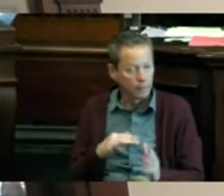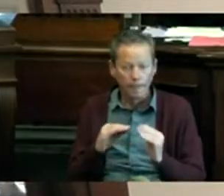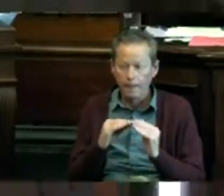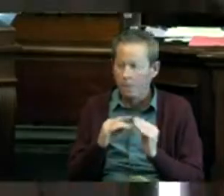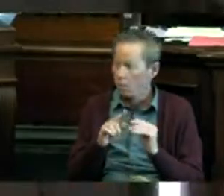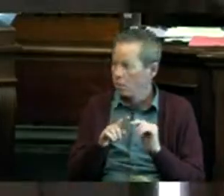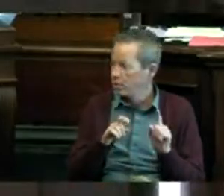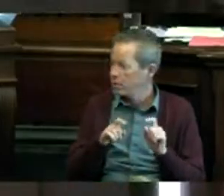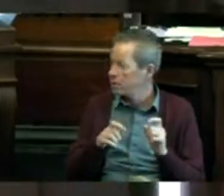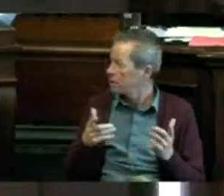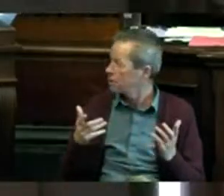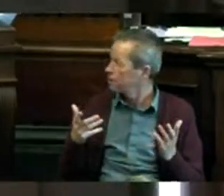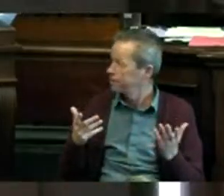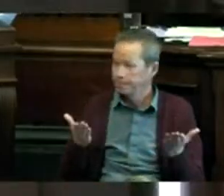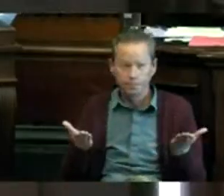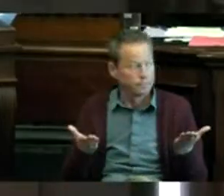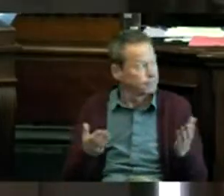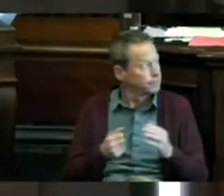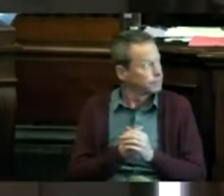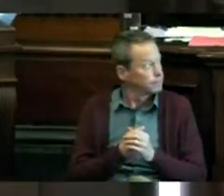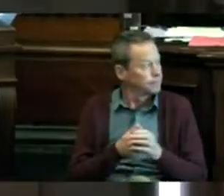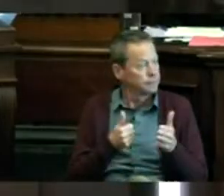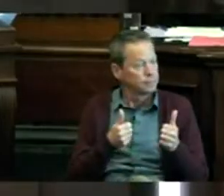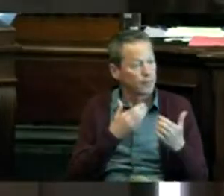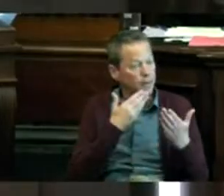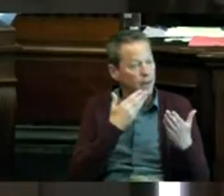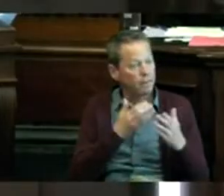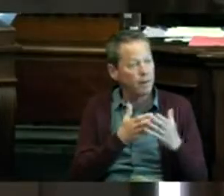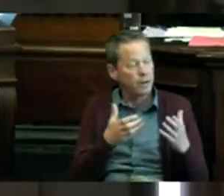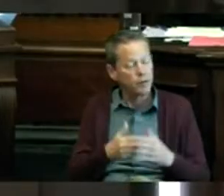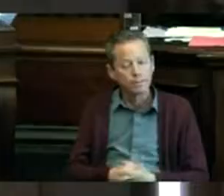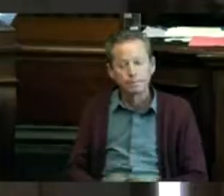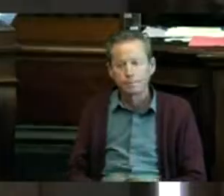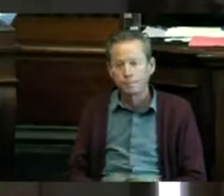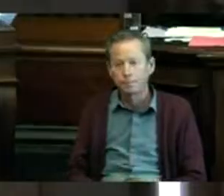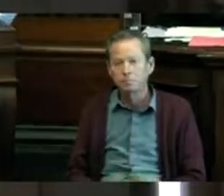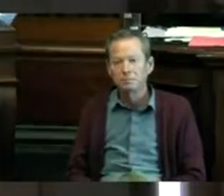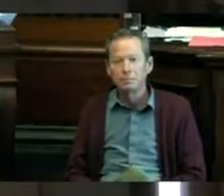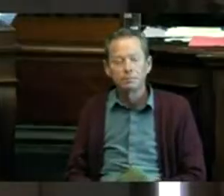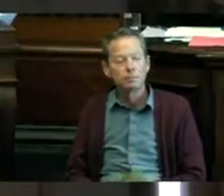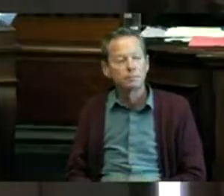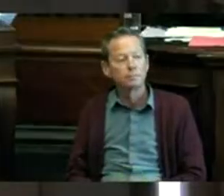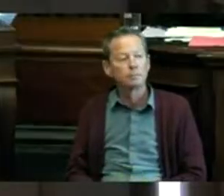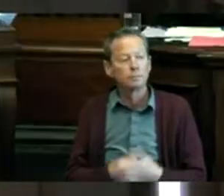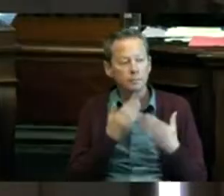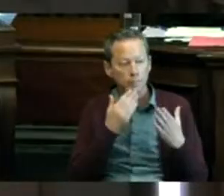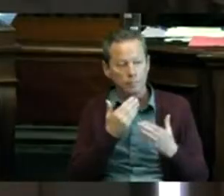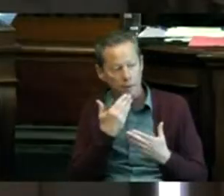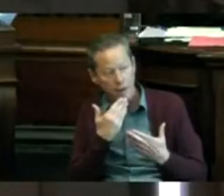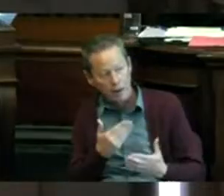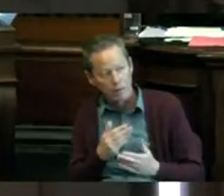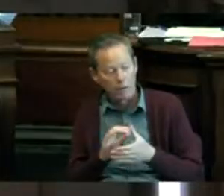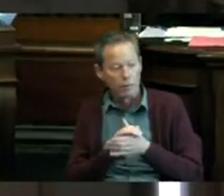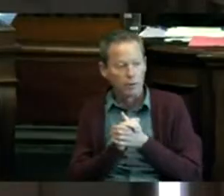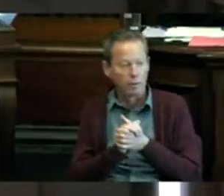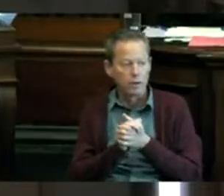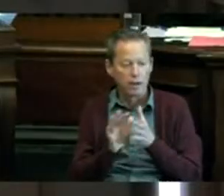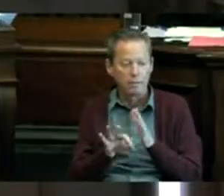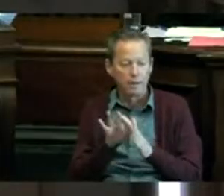Sure. Any further questions? All